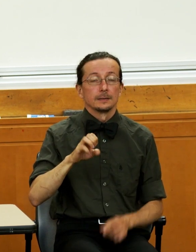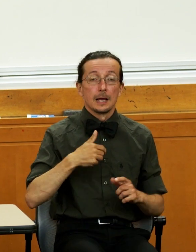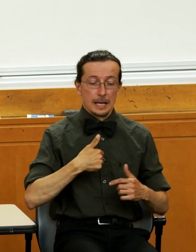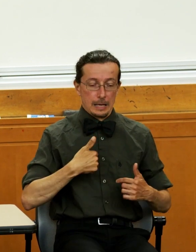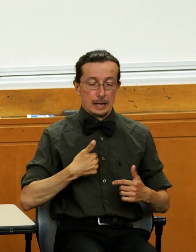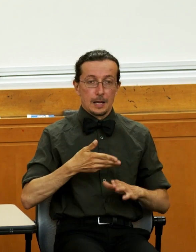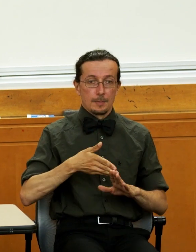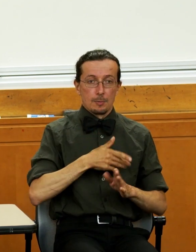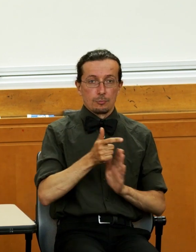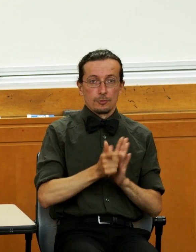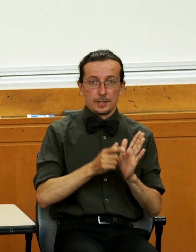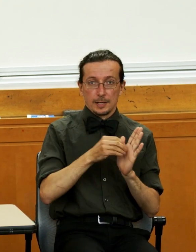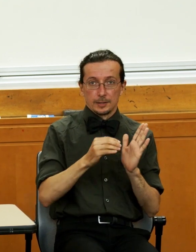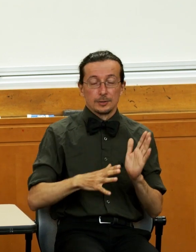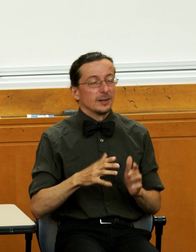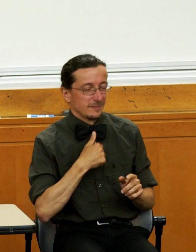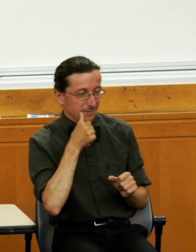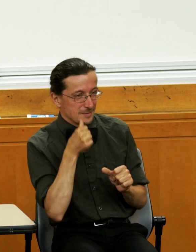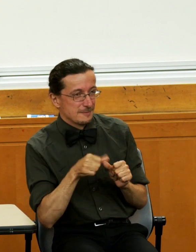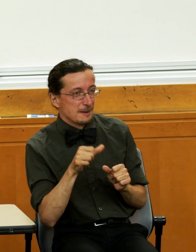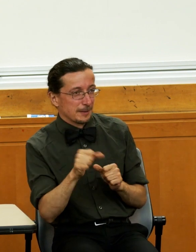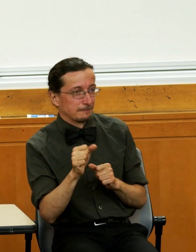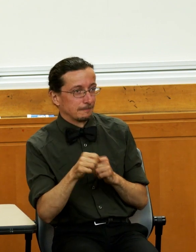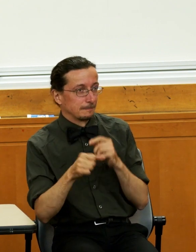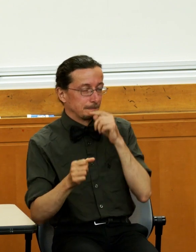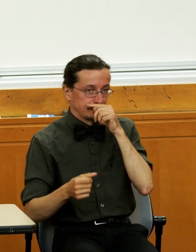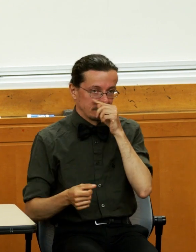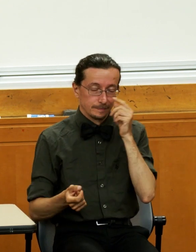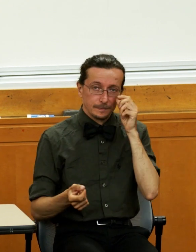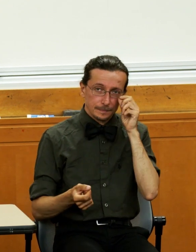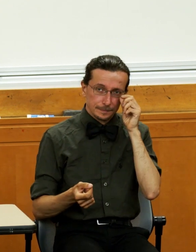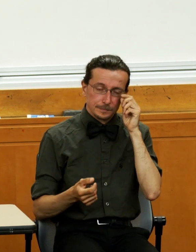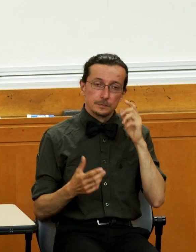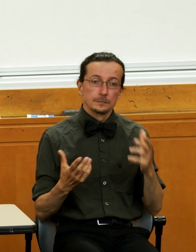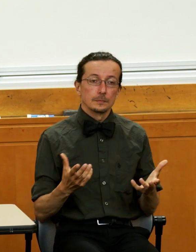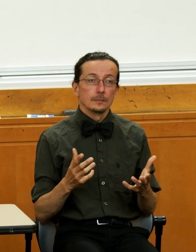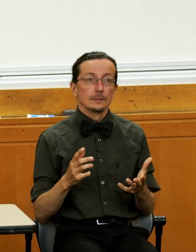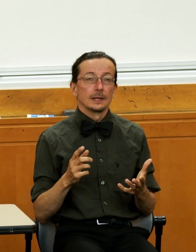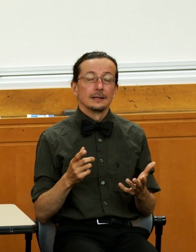Yep, I remember. And it's just a little disheartening